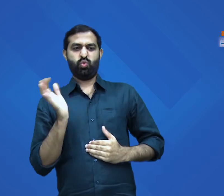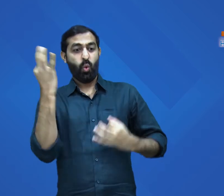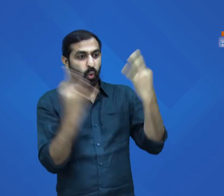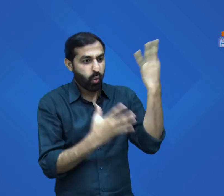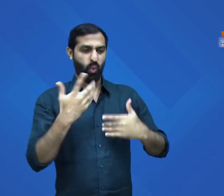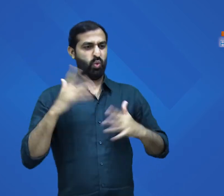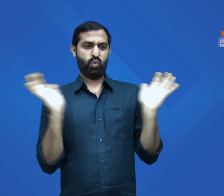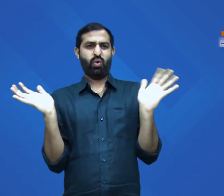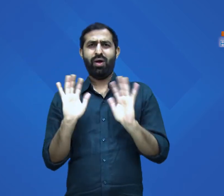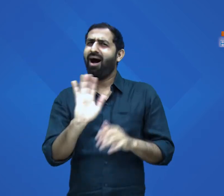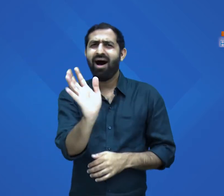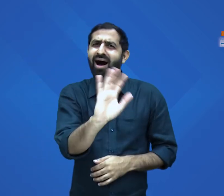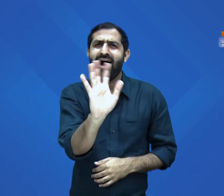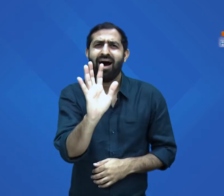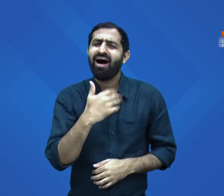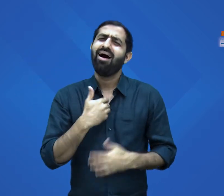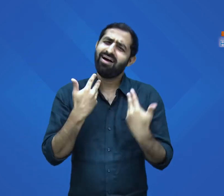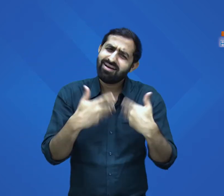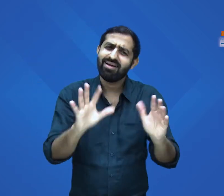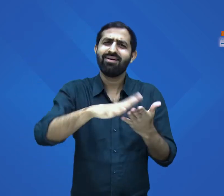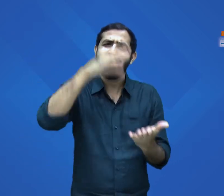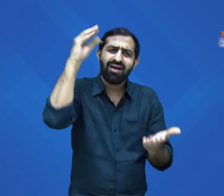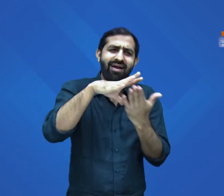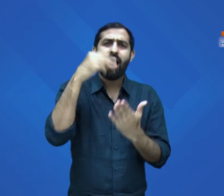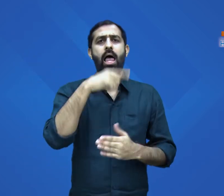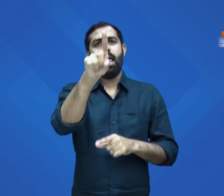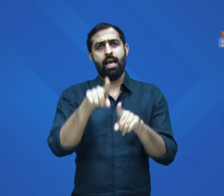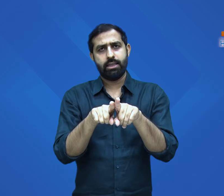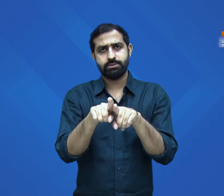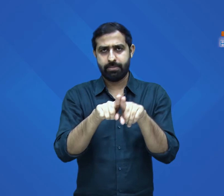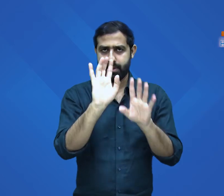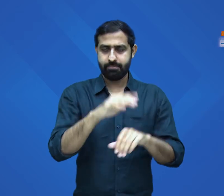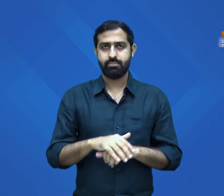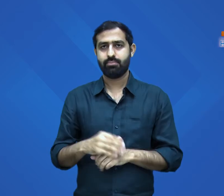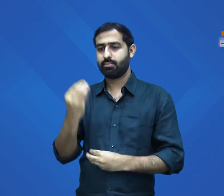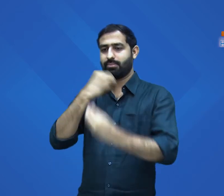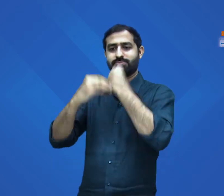there may be a requirement to unlearn it and relearn something new. Let me give you an example.